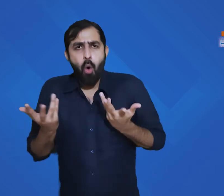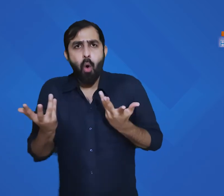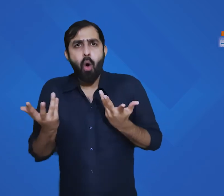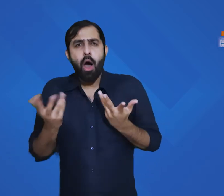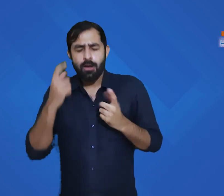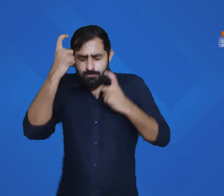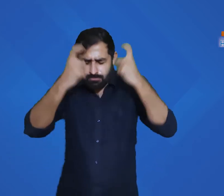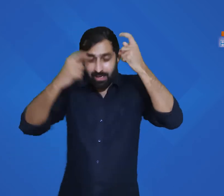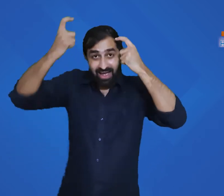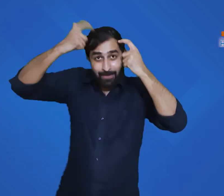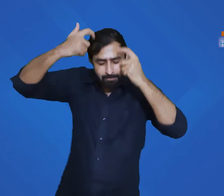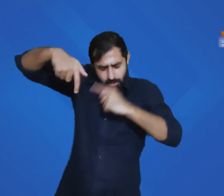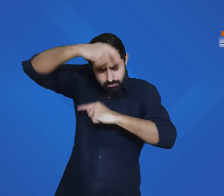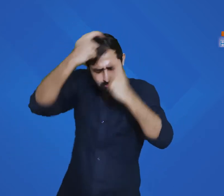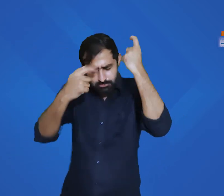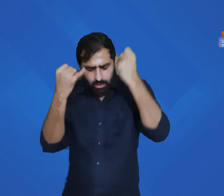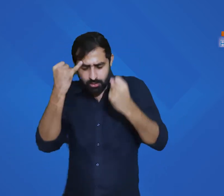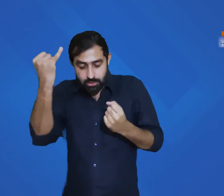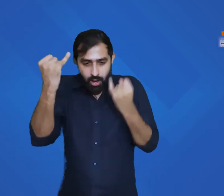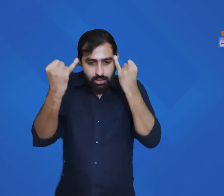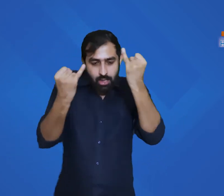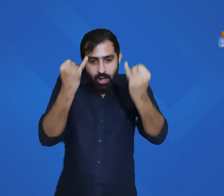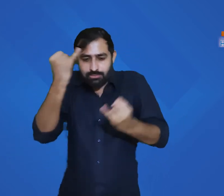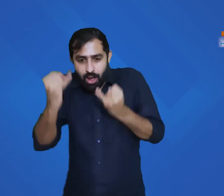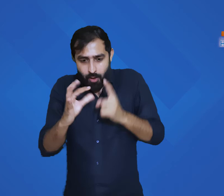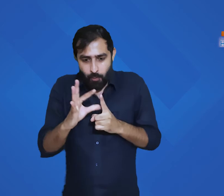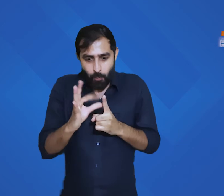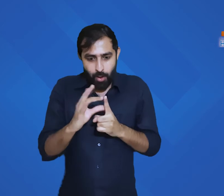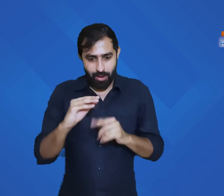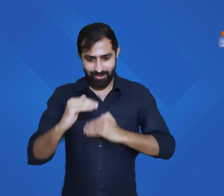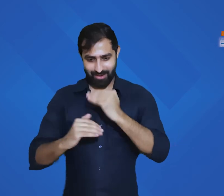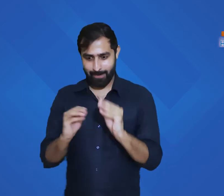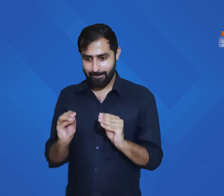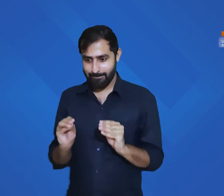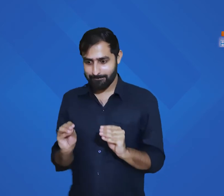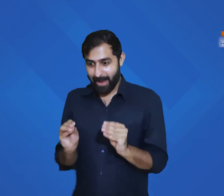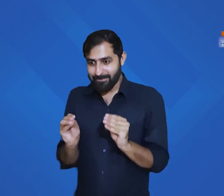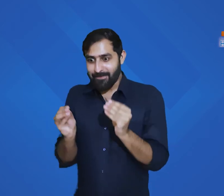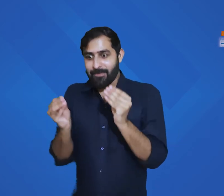It helps us do think, imagine, build new thoughts and be creative.